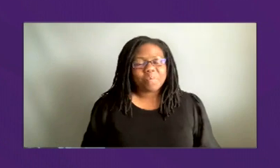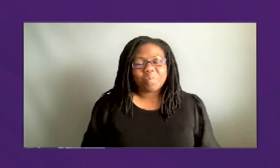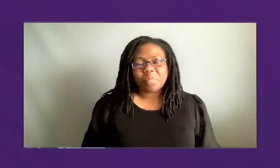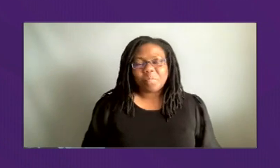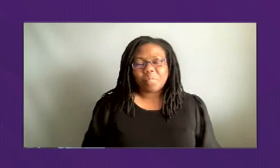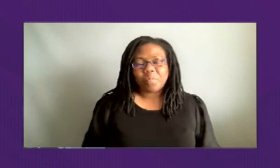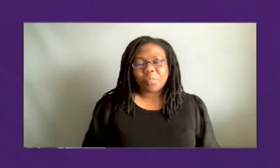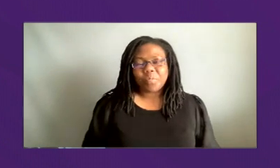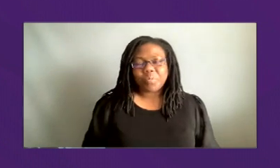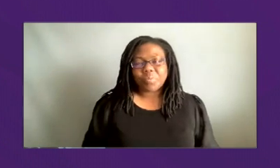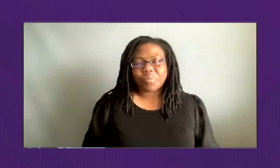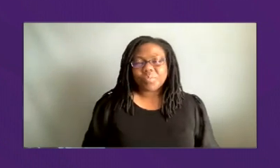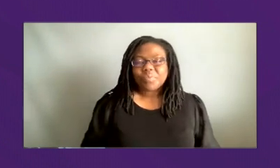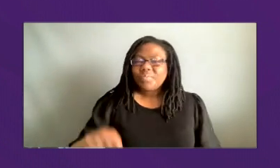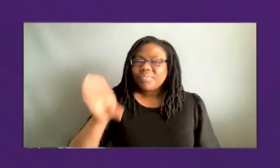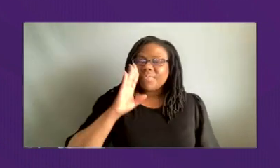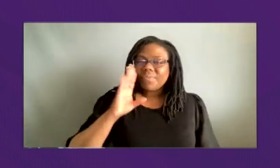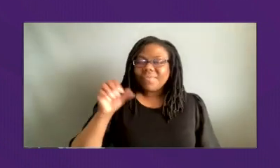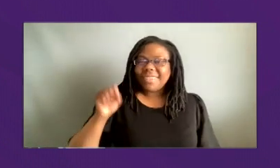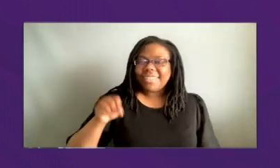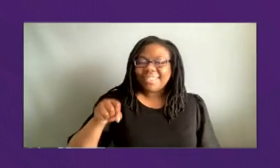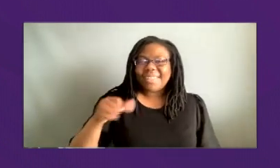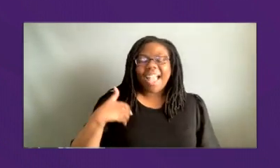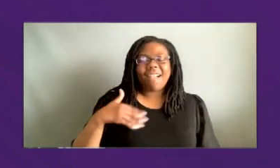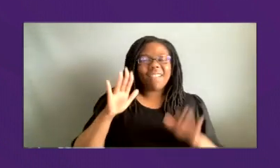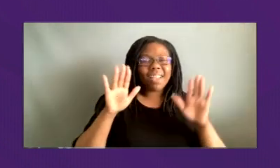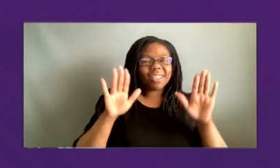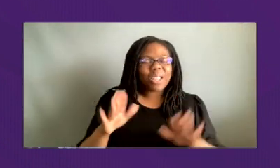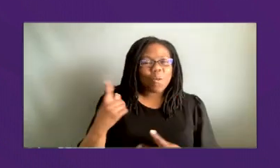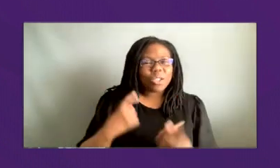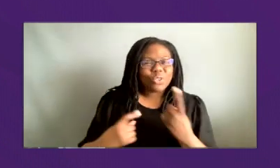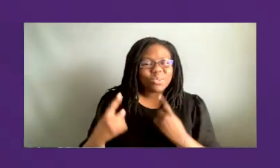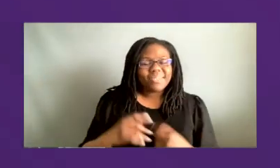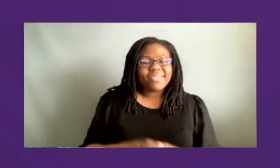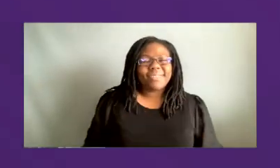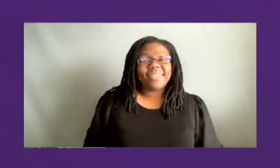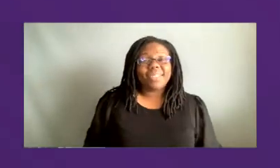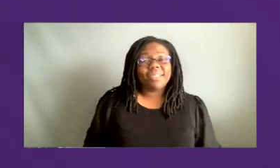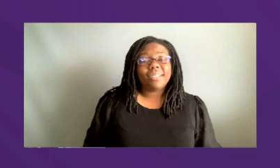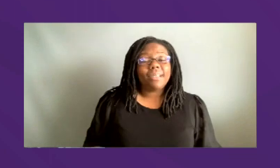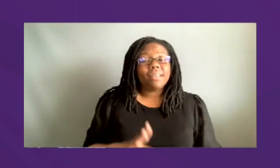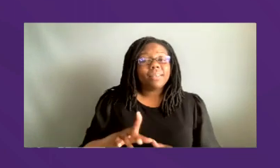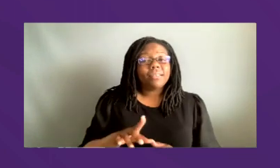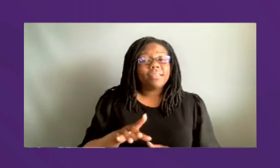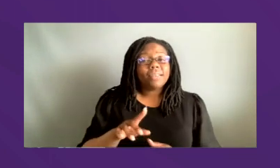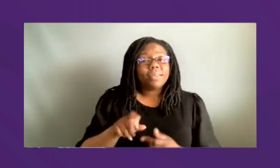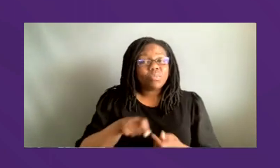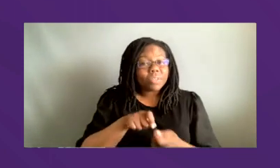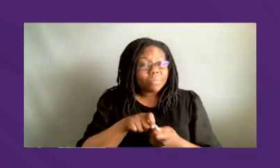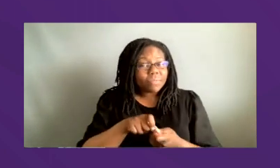. Yes, we had some excellent questions, particularly also some great contributions from our audience